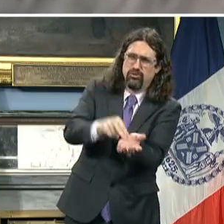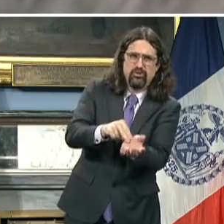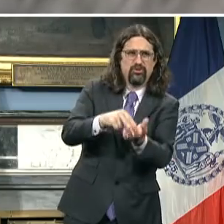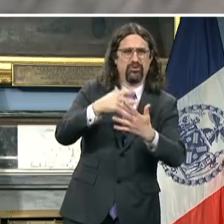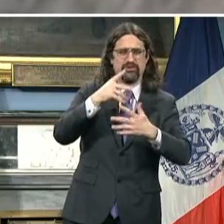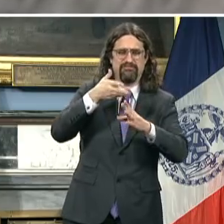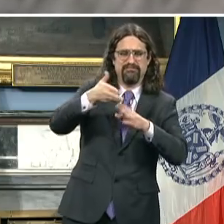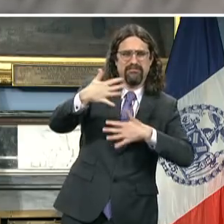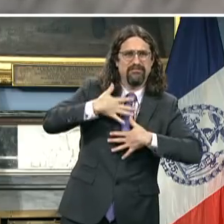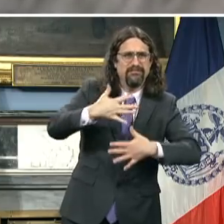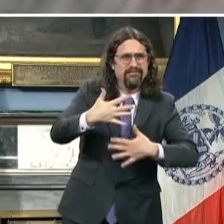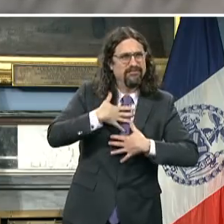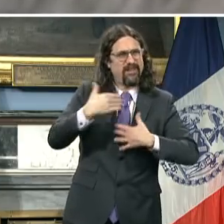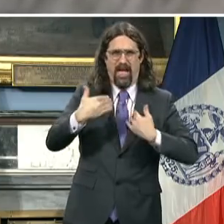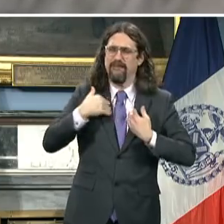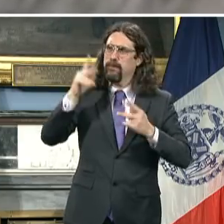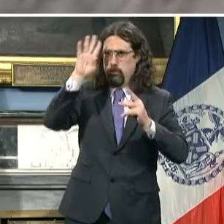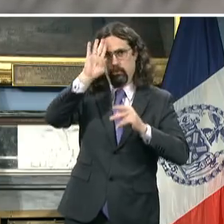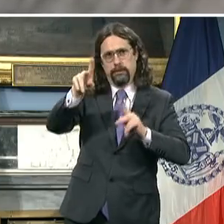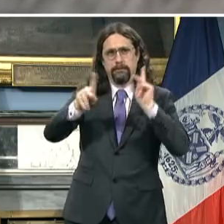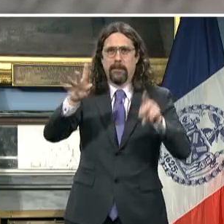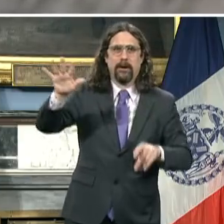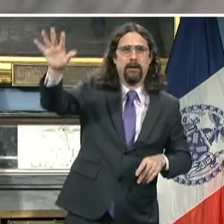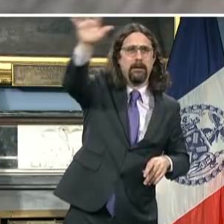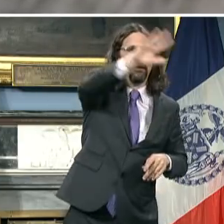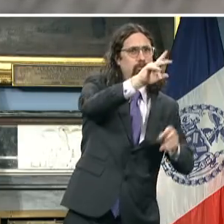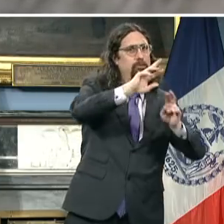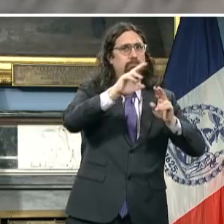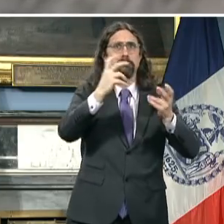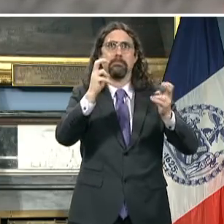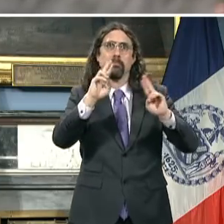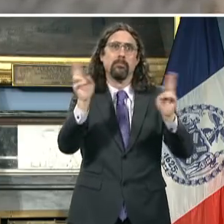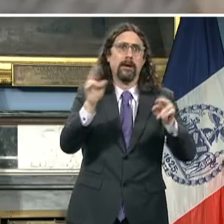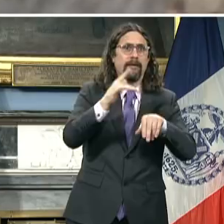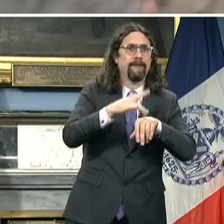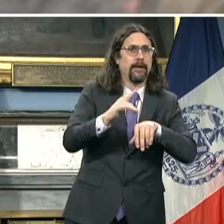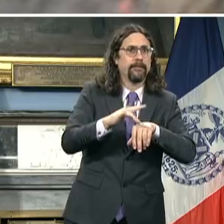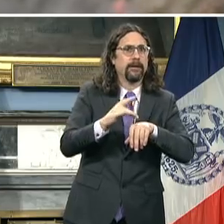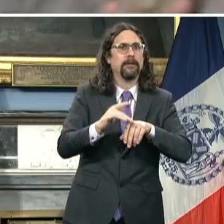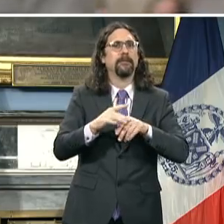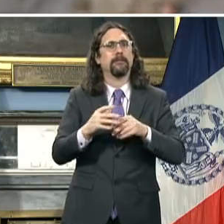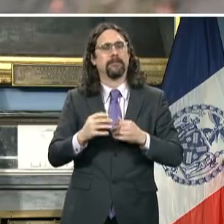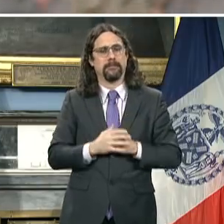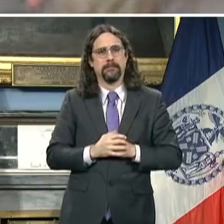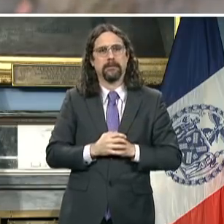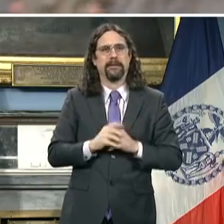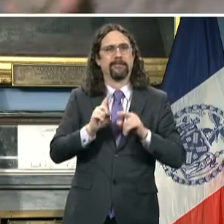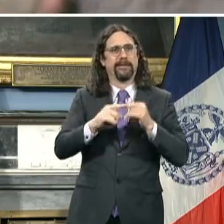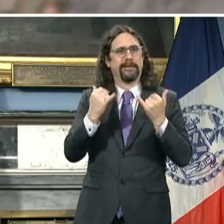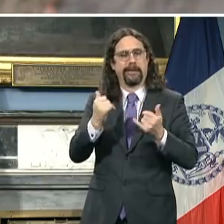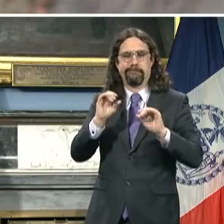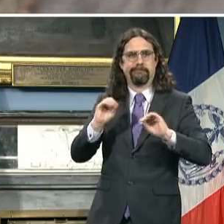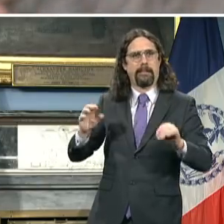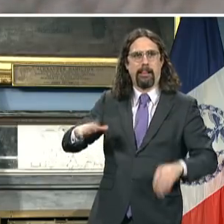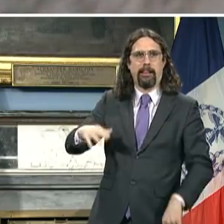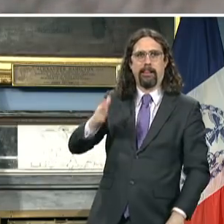MILLION DOCTORS IN AMERICA, ALMSTO 4 MILLION NSEURS IN AMERICA. THANK GOD WE HAVE MANY READY TO SEE RVWHERE THE